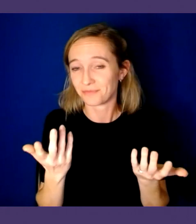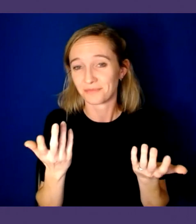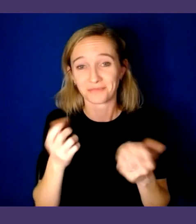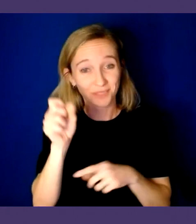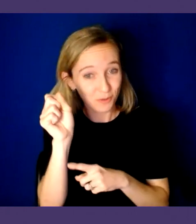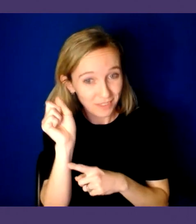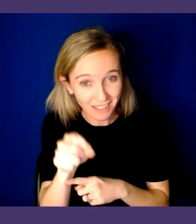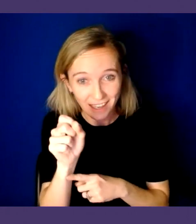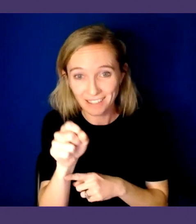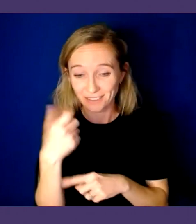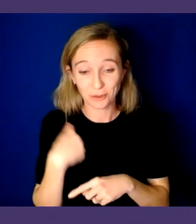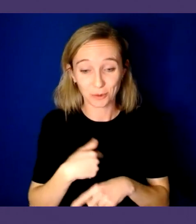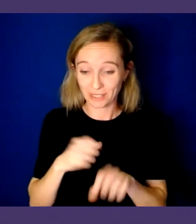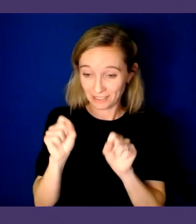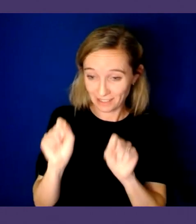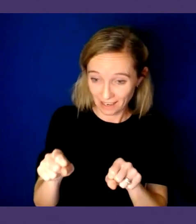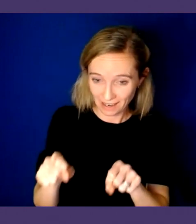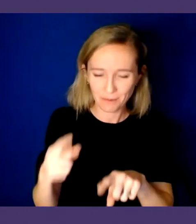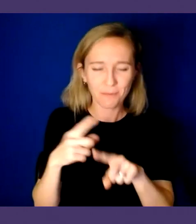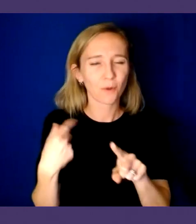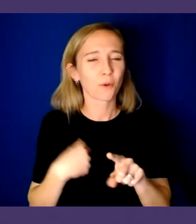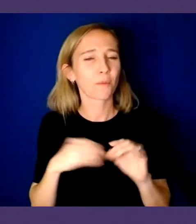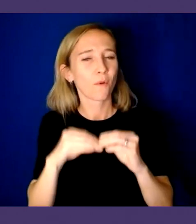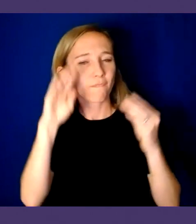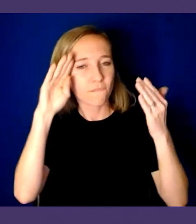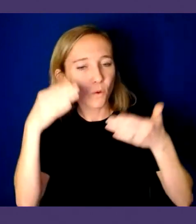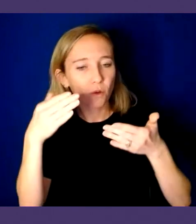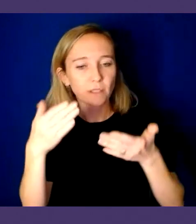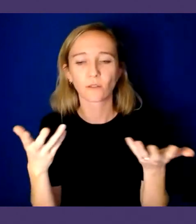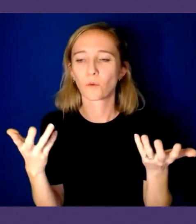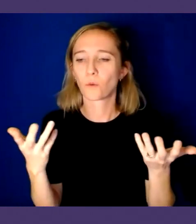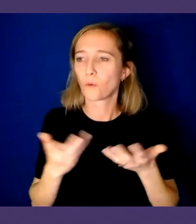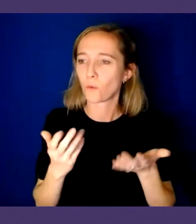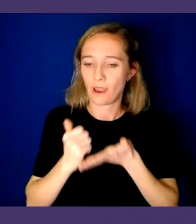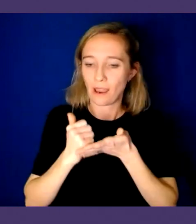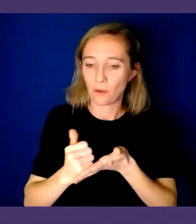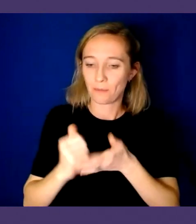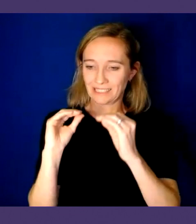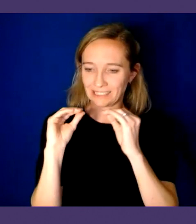But really we want to focus on what do you need to help teach about this to your students?